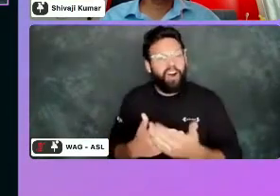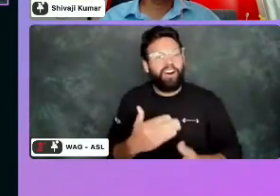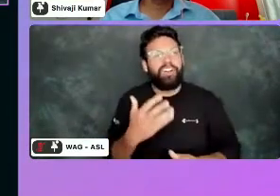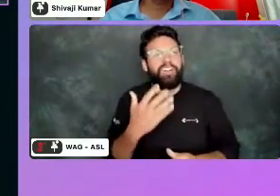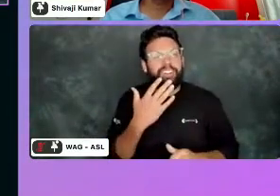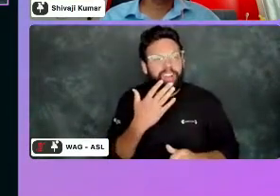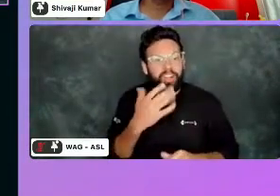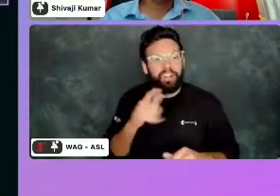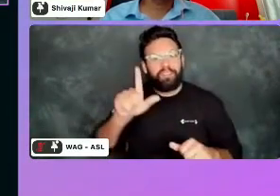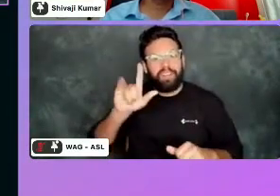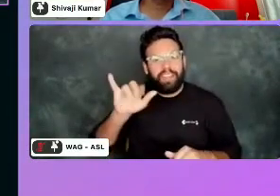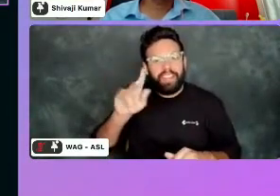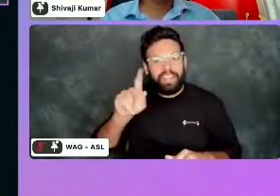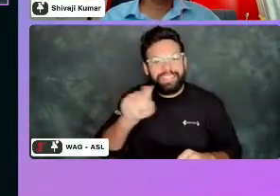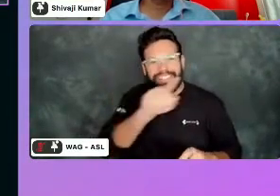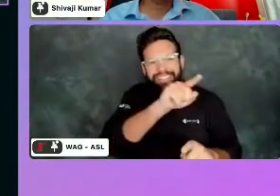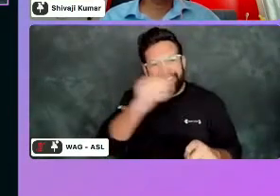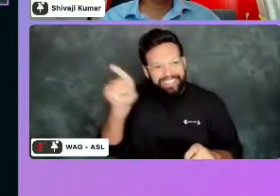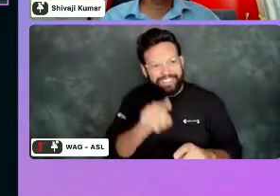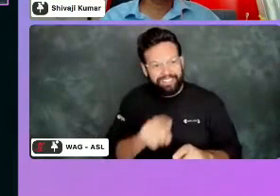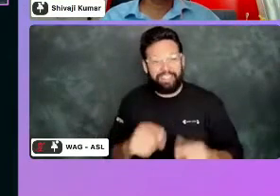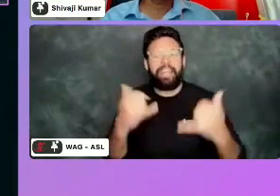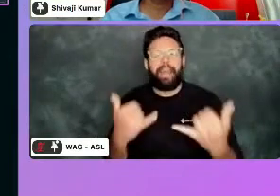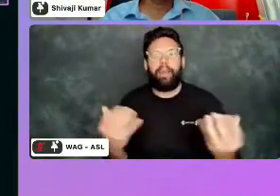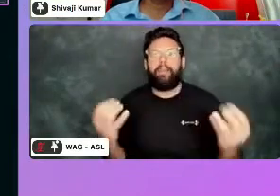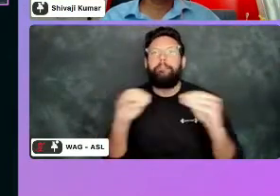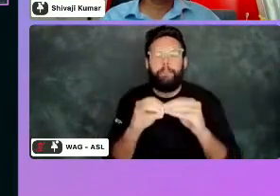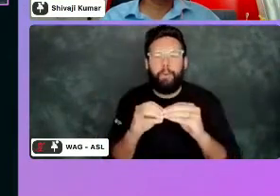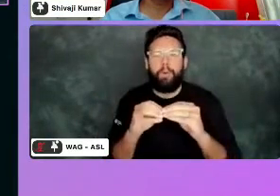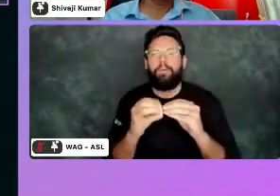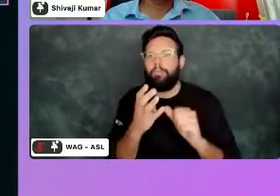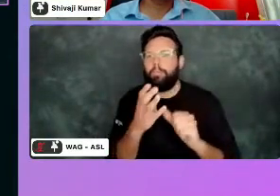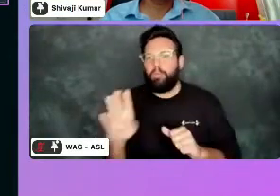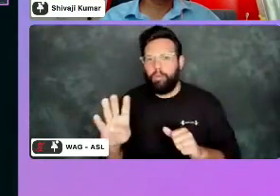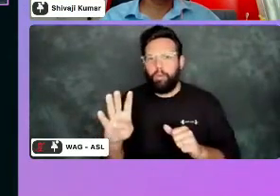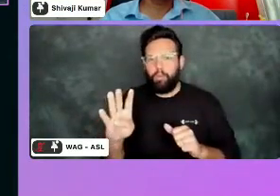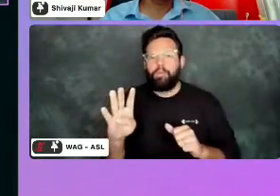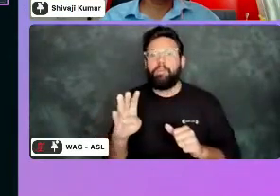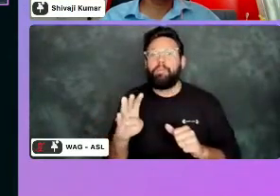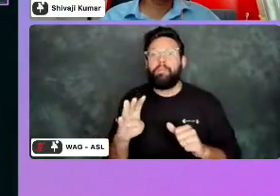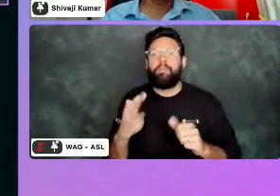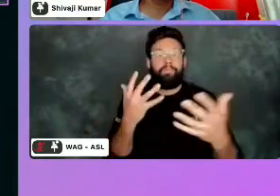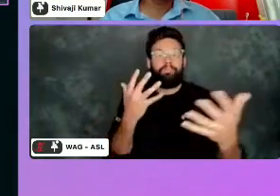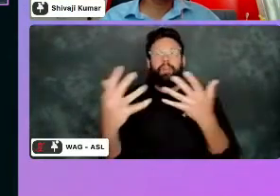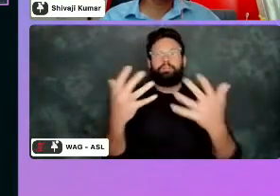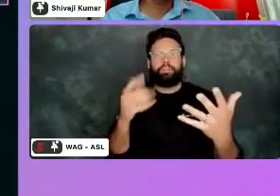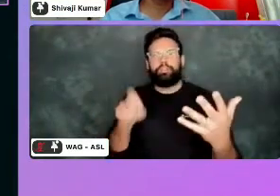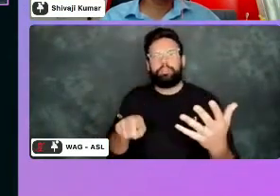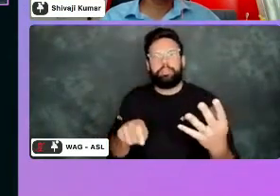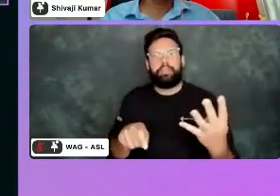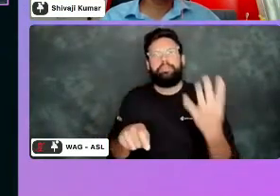turned into more darker blue, which should have four and a half to one contrast ratio with the white background, the white text.